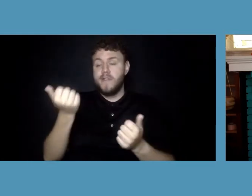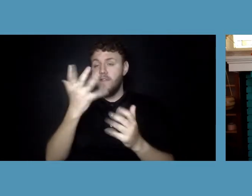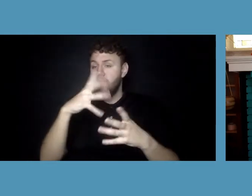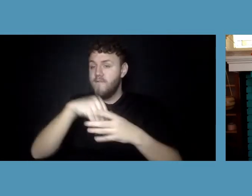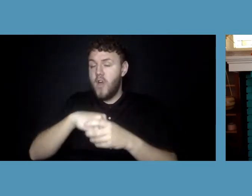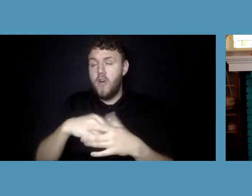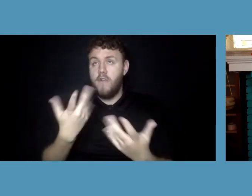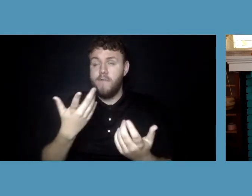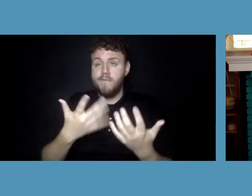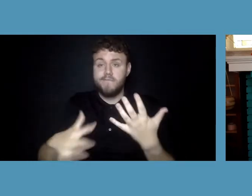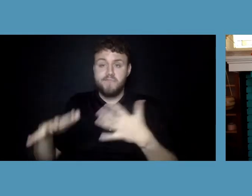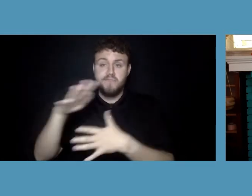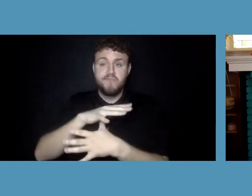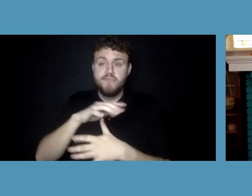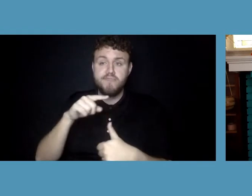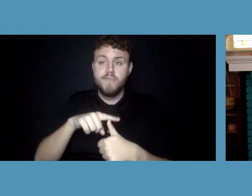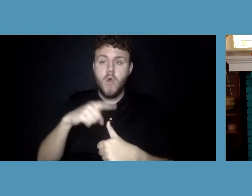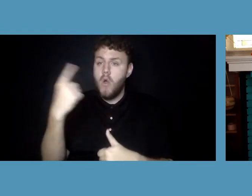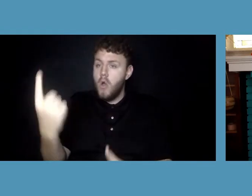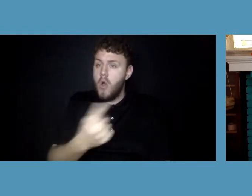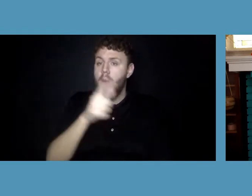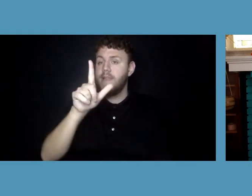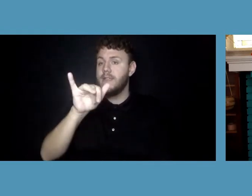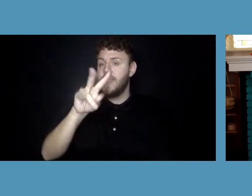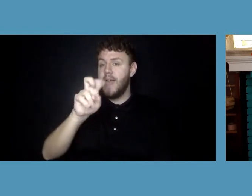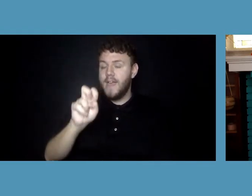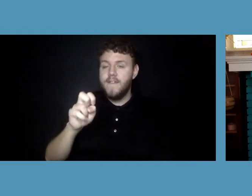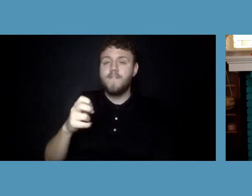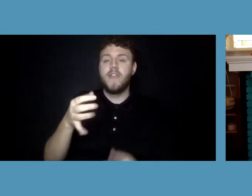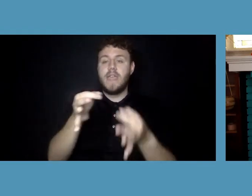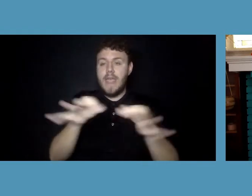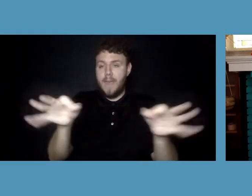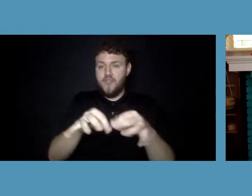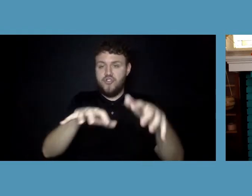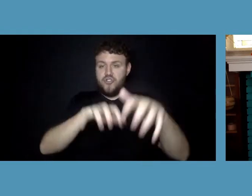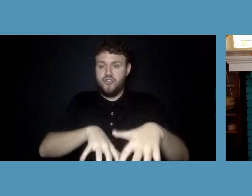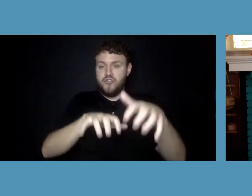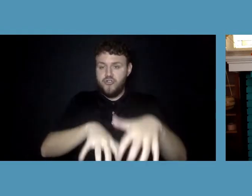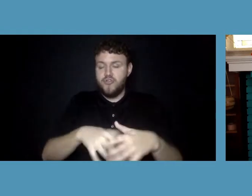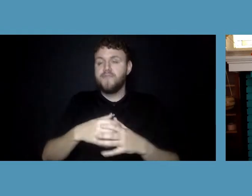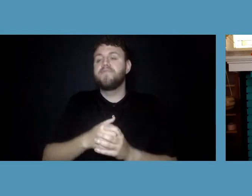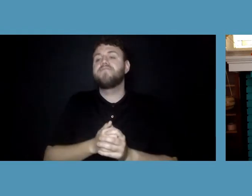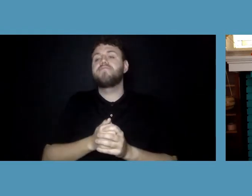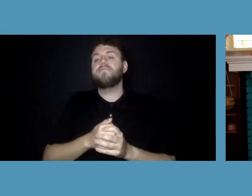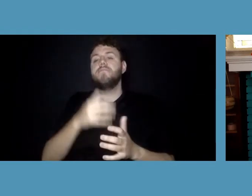things are we always have a live human generated captioning, we always have an American sign